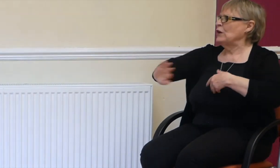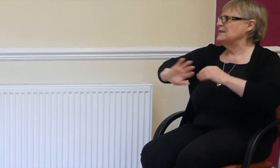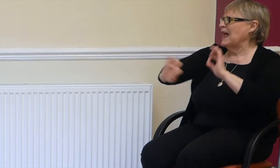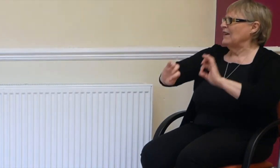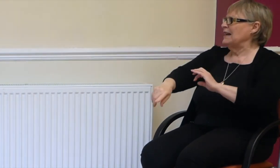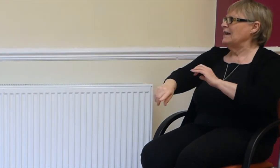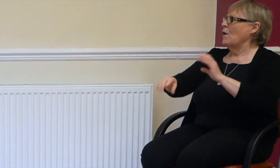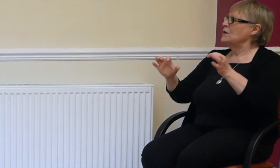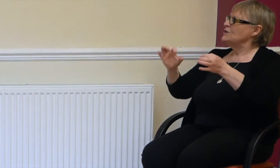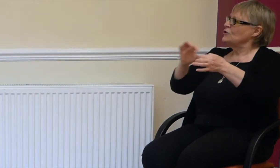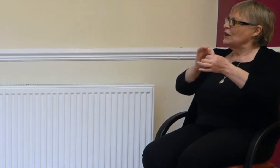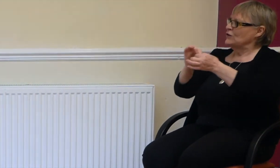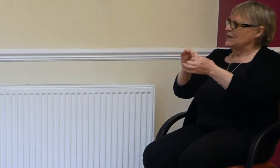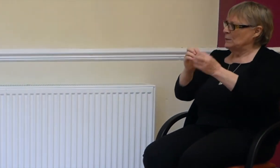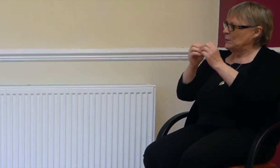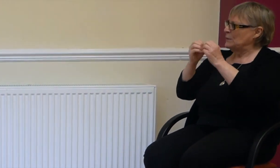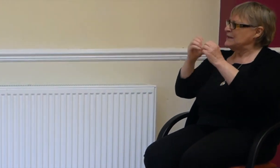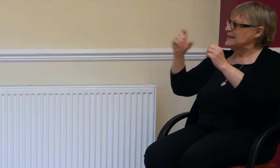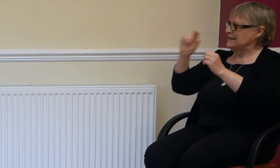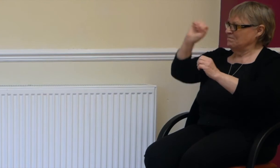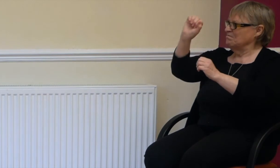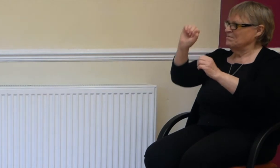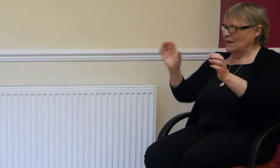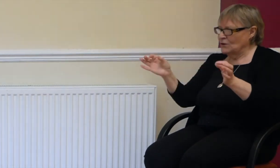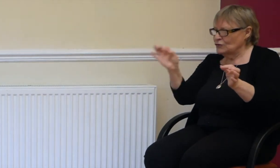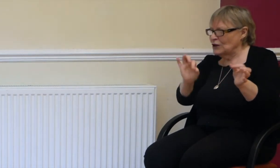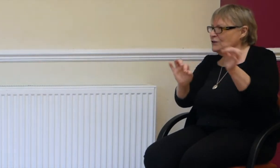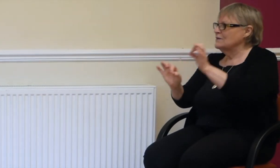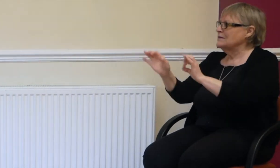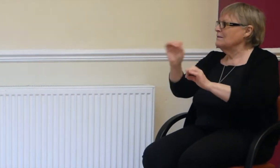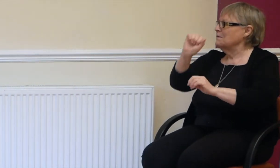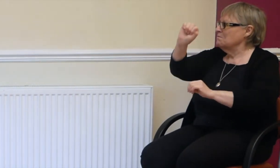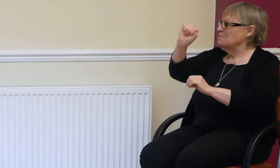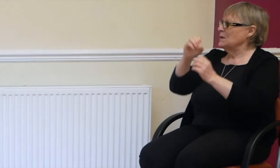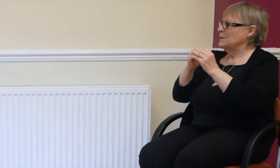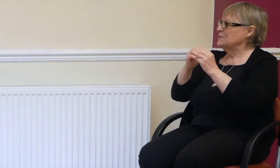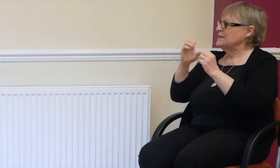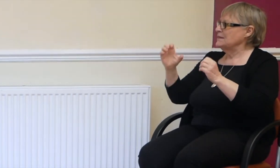But it didn't matter, the BBC put us all together.